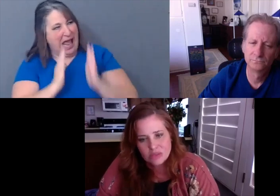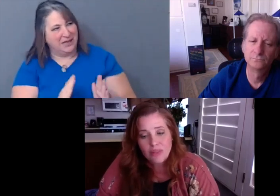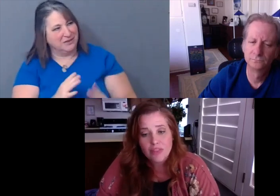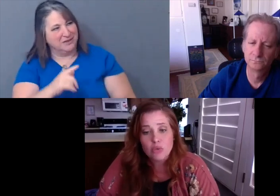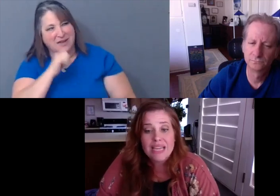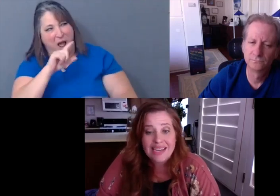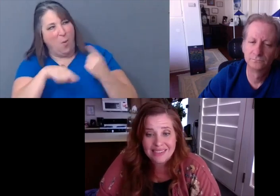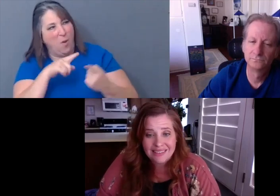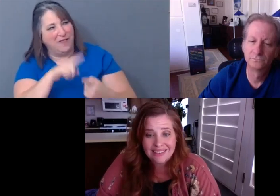it's when the reacting.